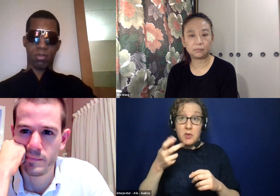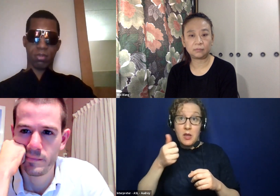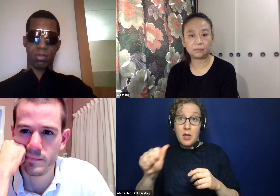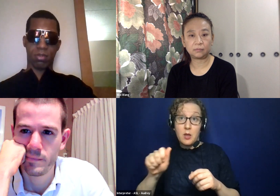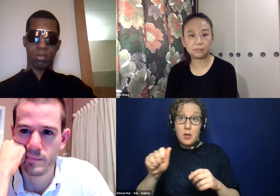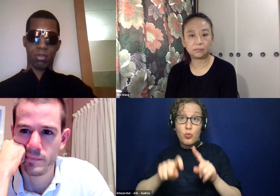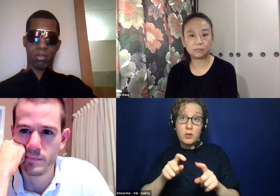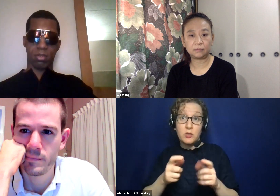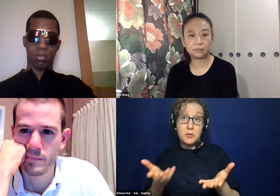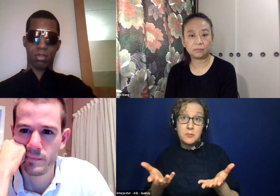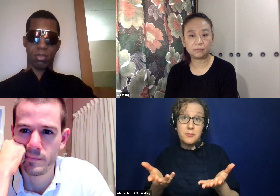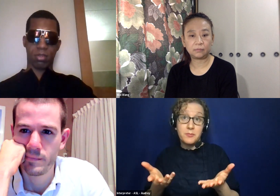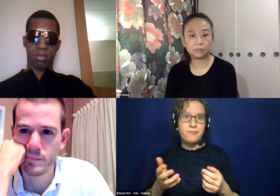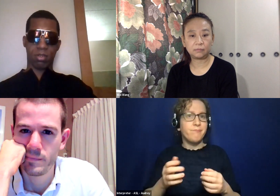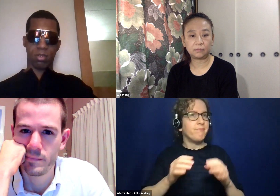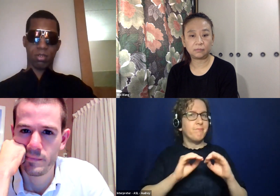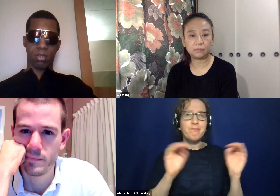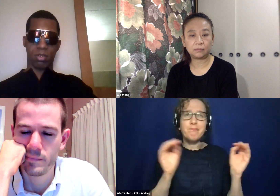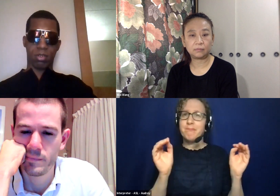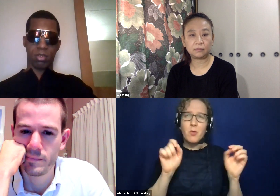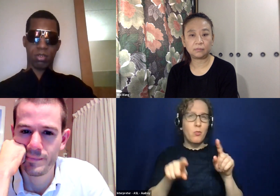No questions. >> JUSTIN HARFORD: All right, well,